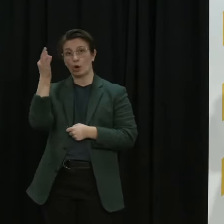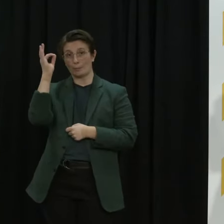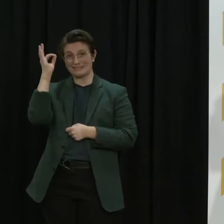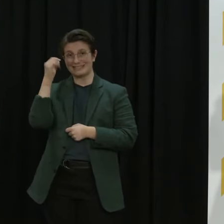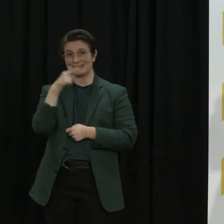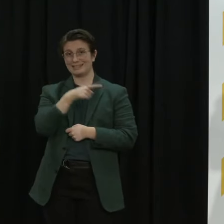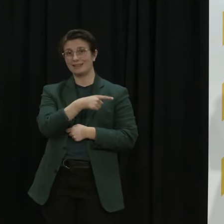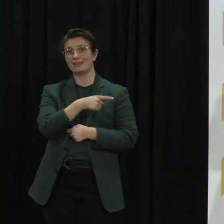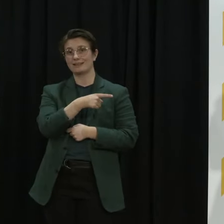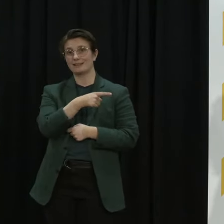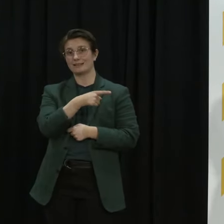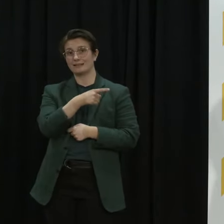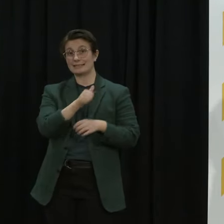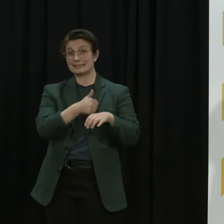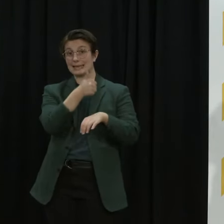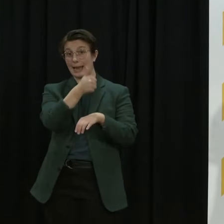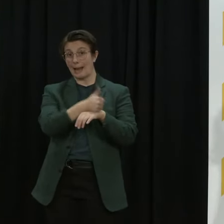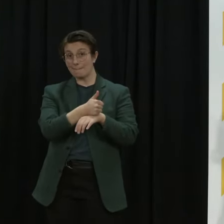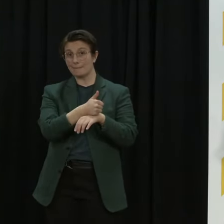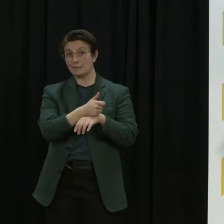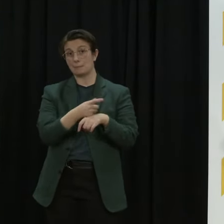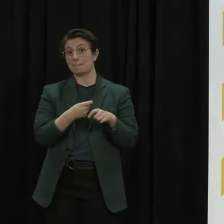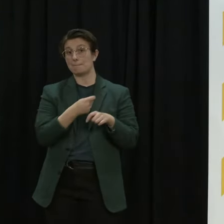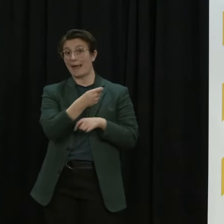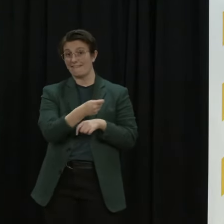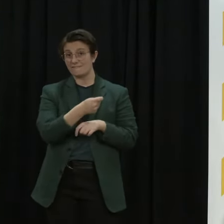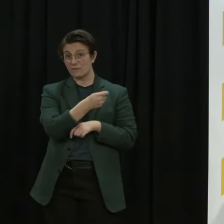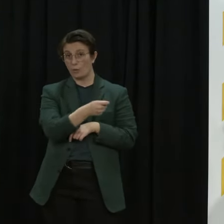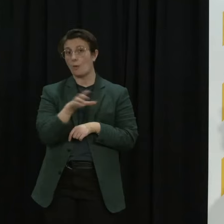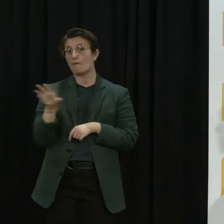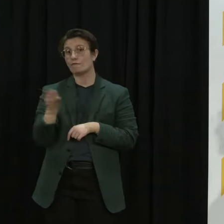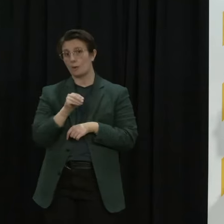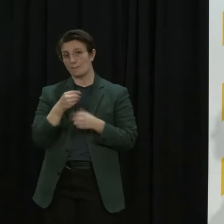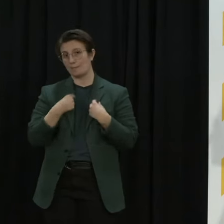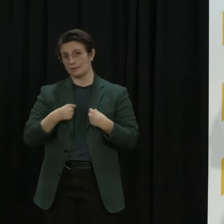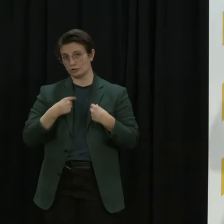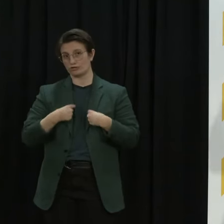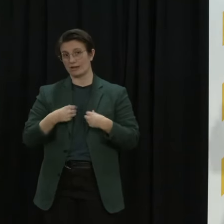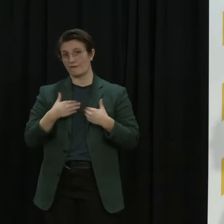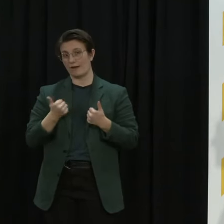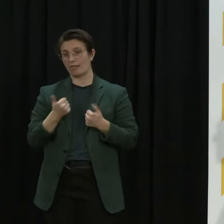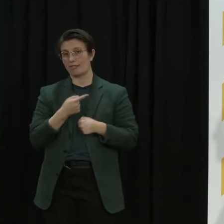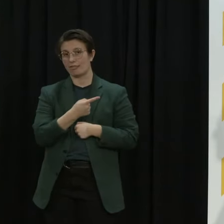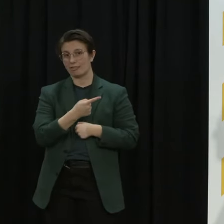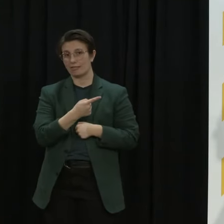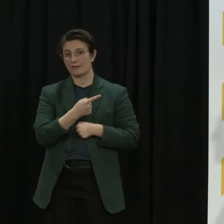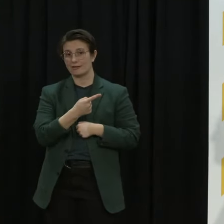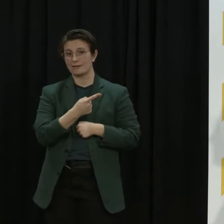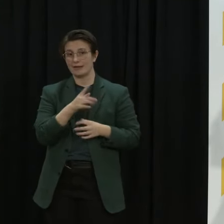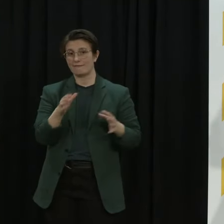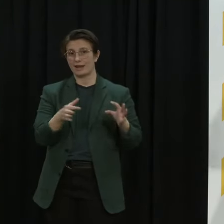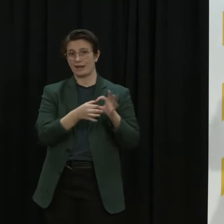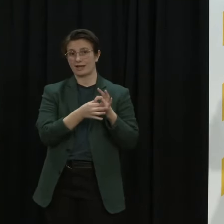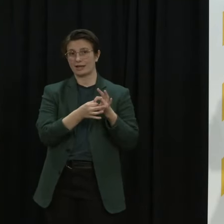I think one of the points to Prof Murdoch's committee was